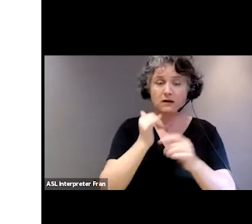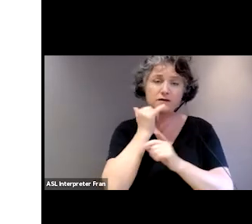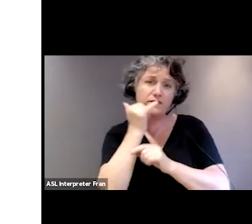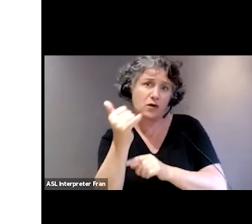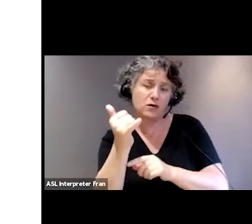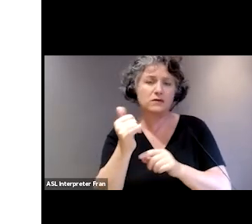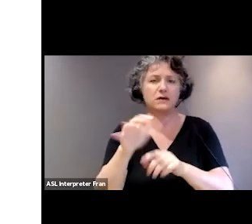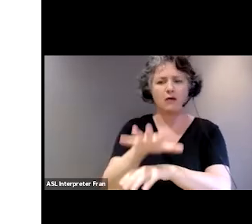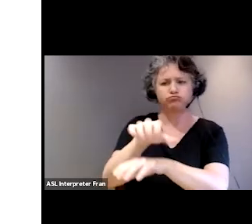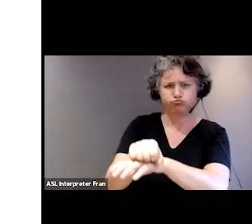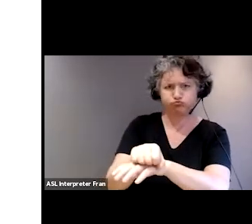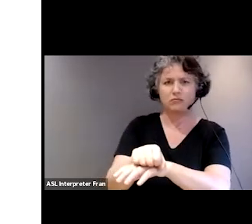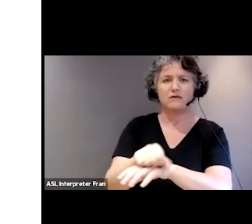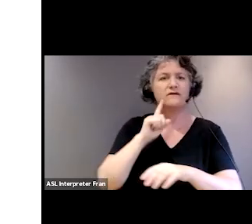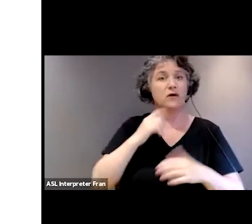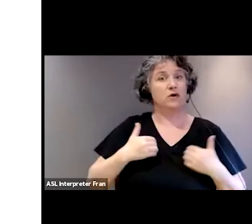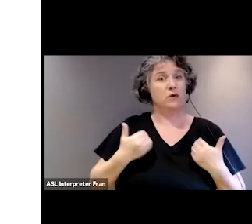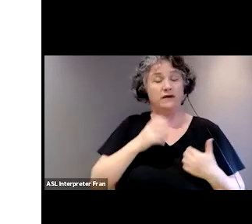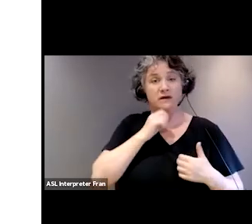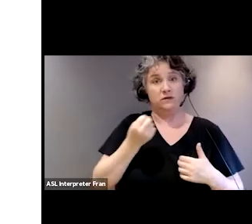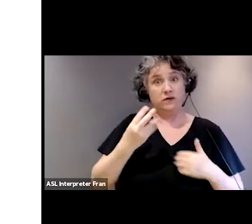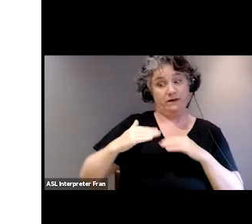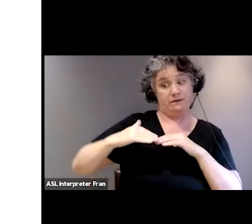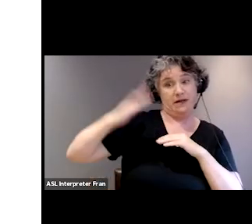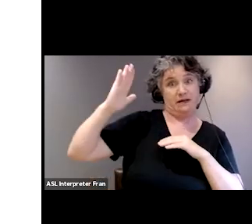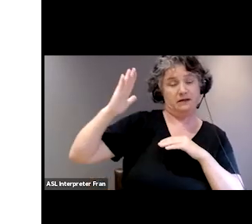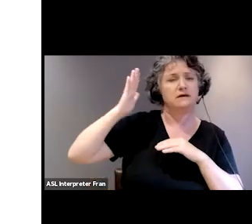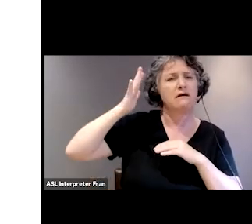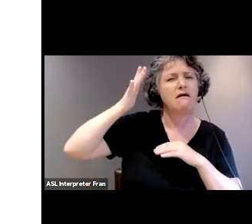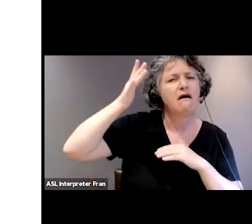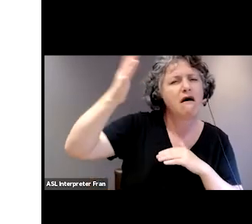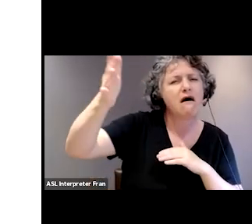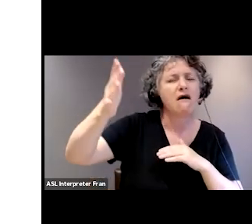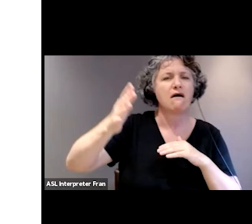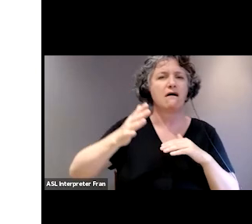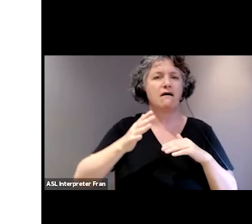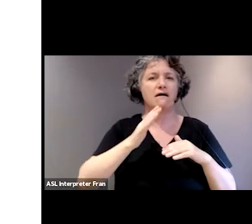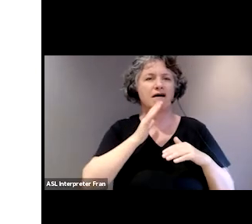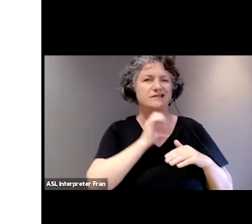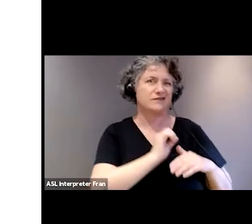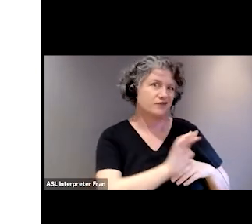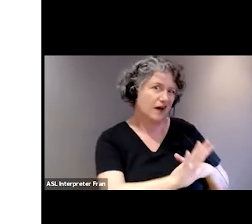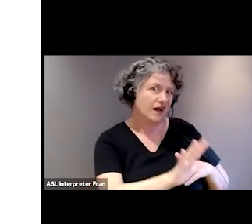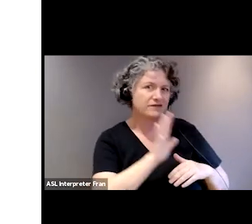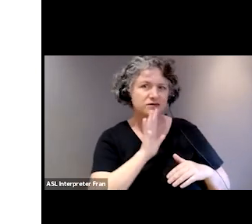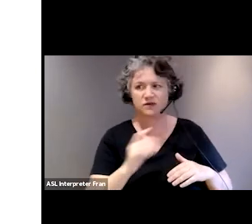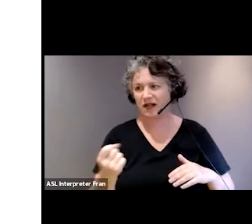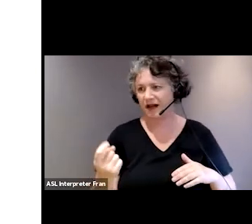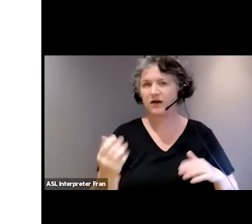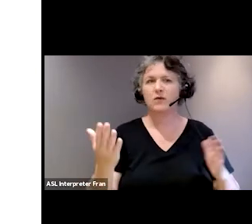questions or if you know someone who would benefit from speaking with a doctor about COVID vaccines pray they can book an appointment online or call that number, also there are resources